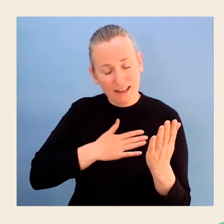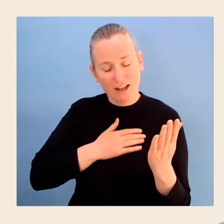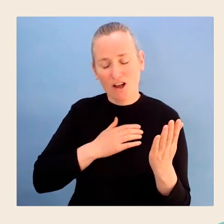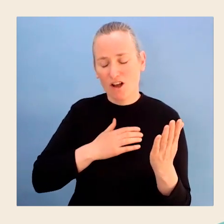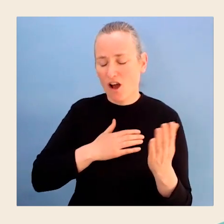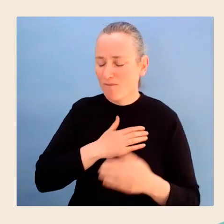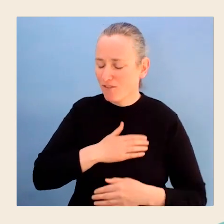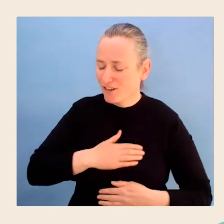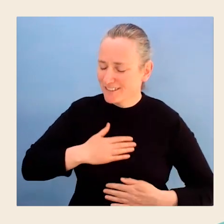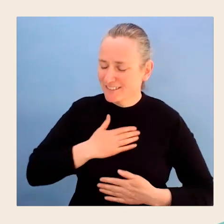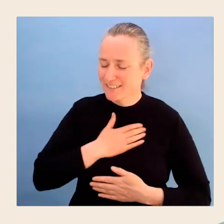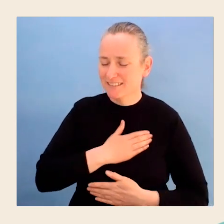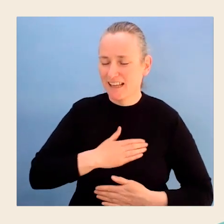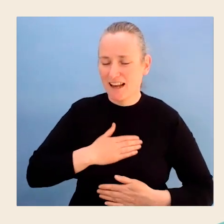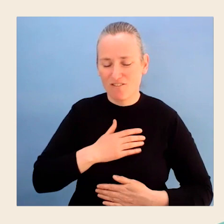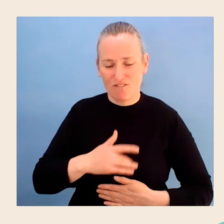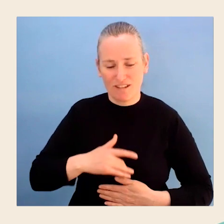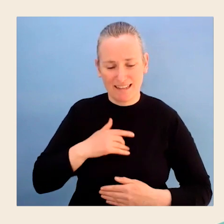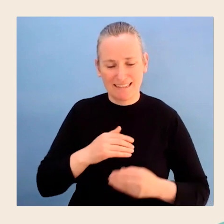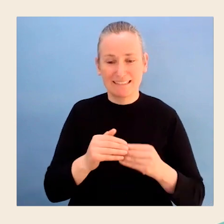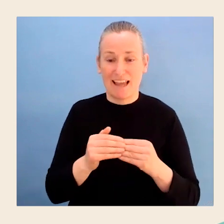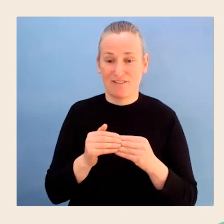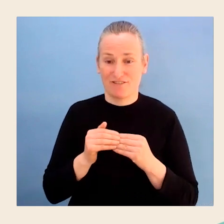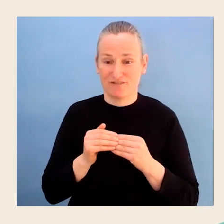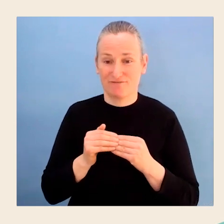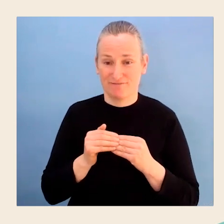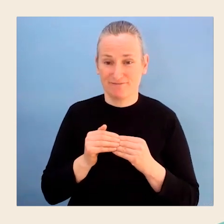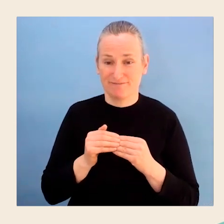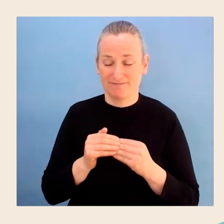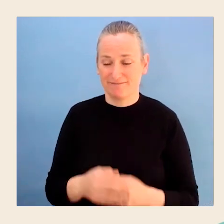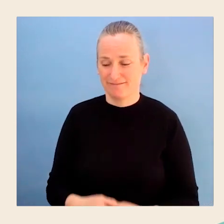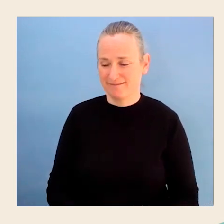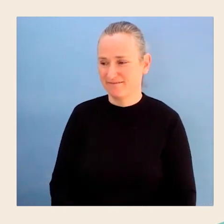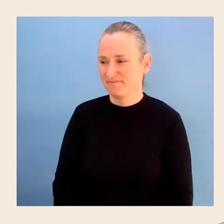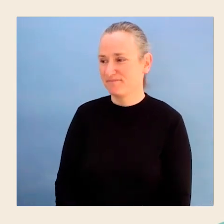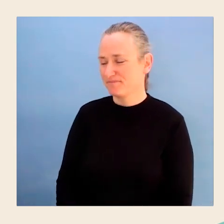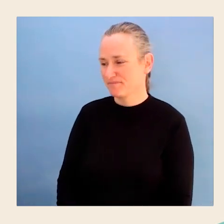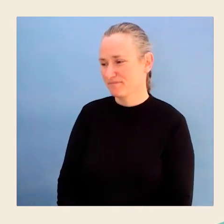and feel safe.